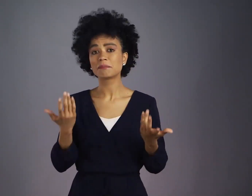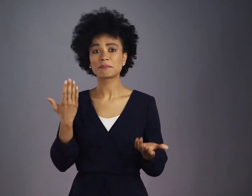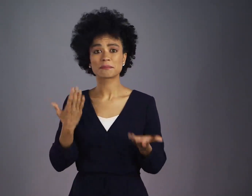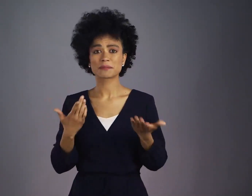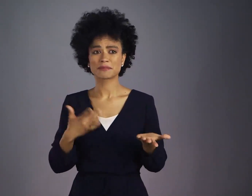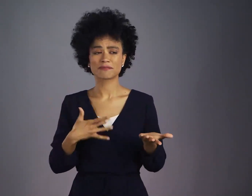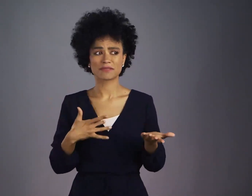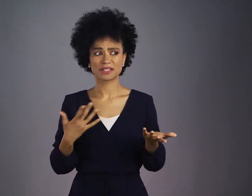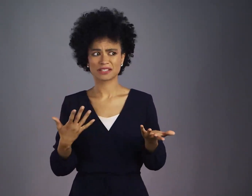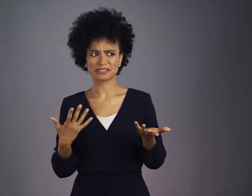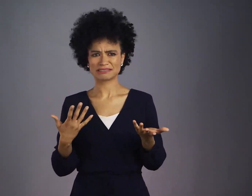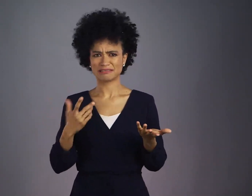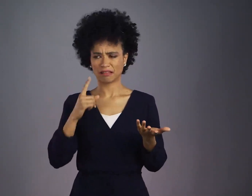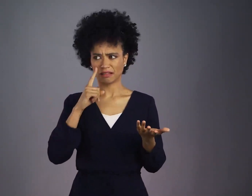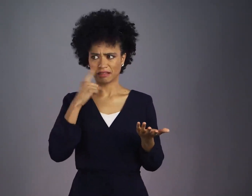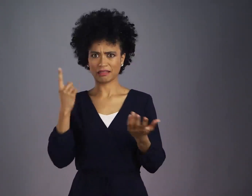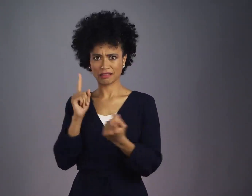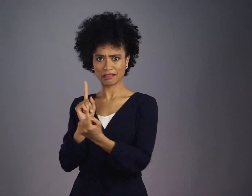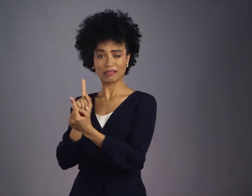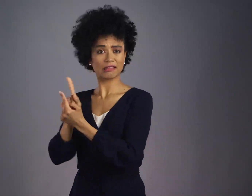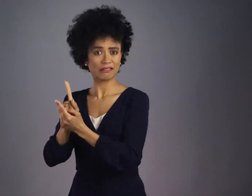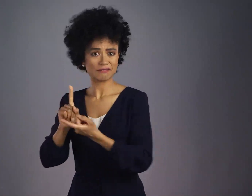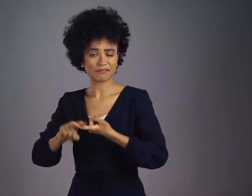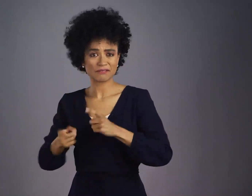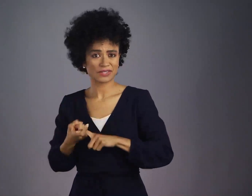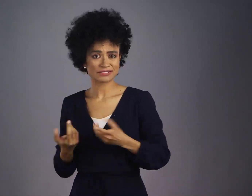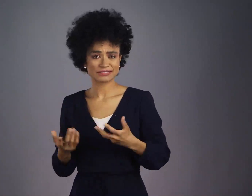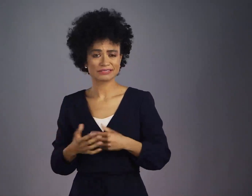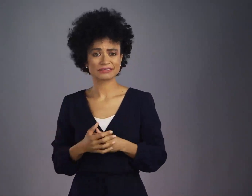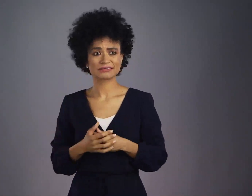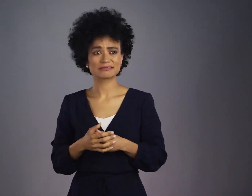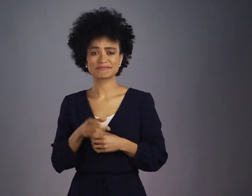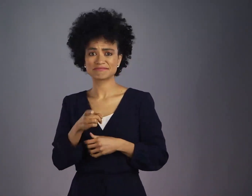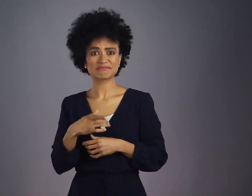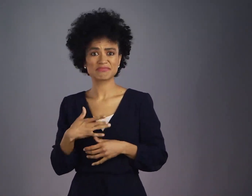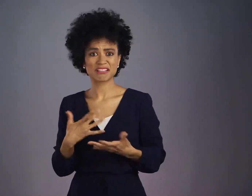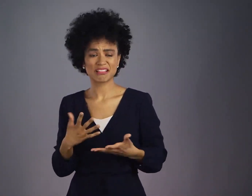You draw more and more into yourself and you think everyone is talking about conditions at your home.